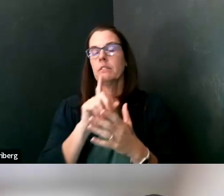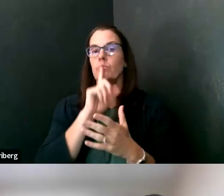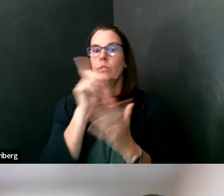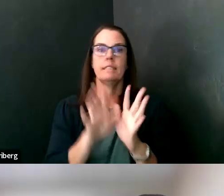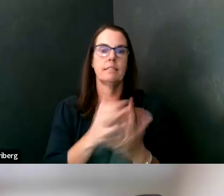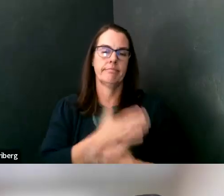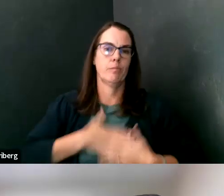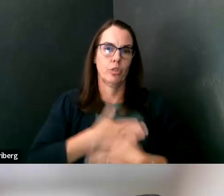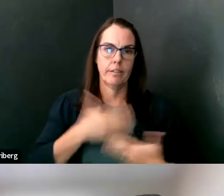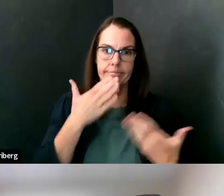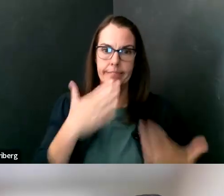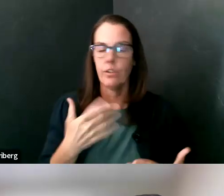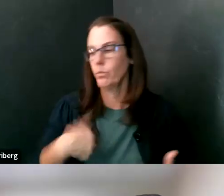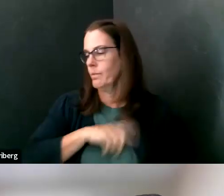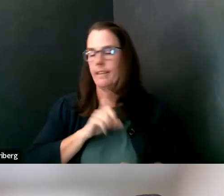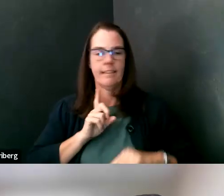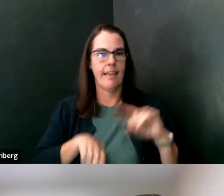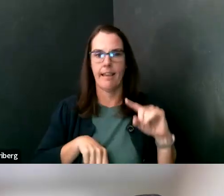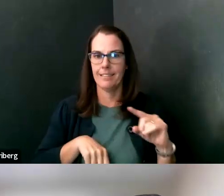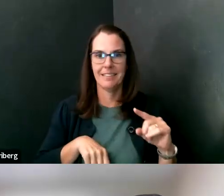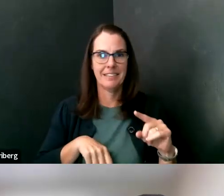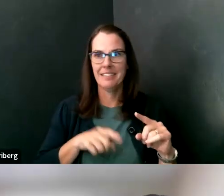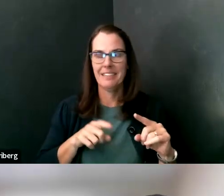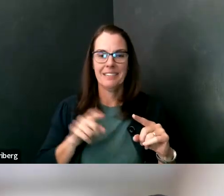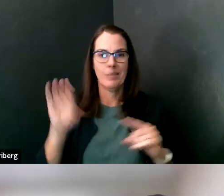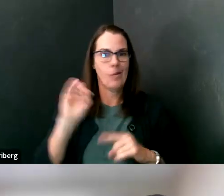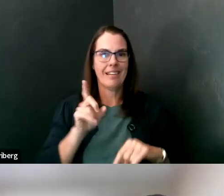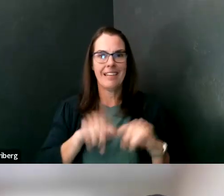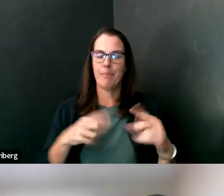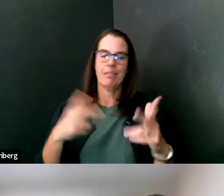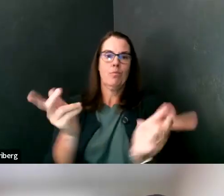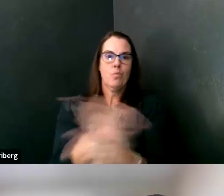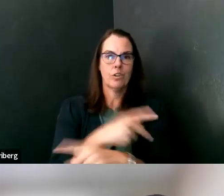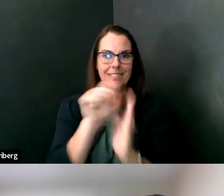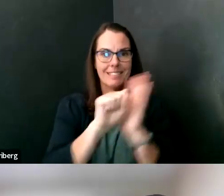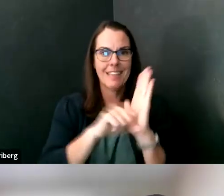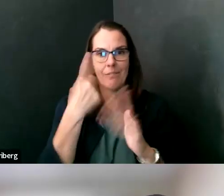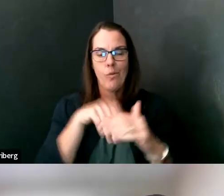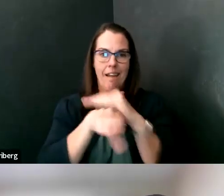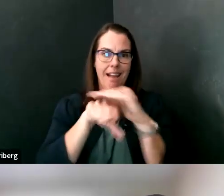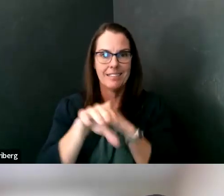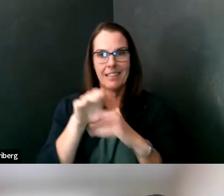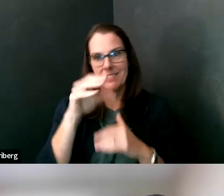appreciated. We we can't be the worst state in the union for access per capita. That's just a that's